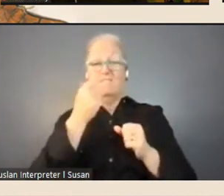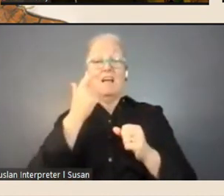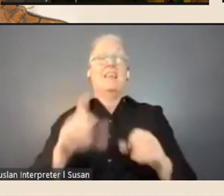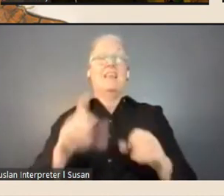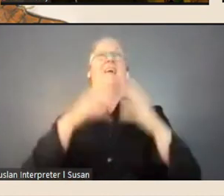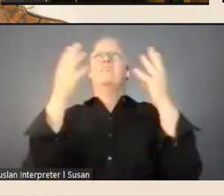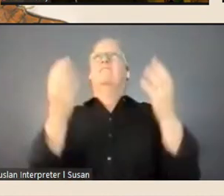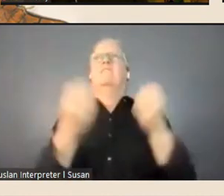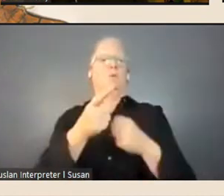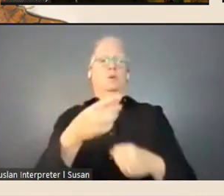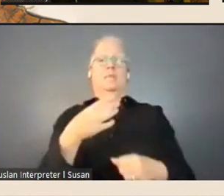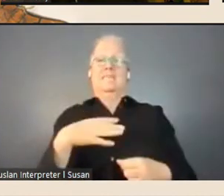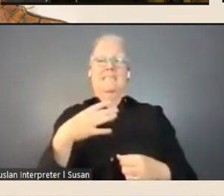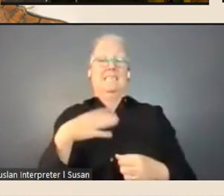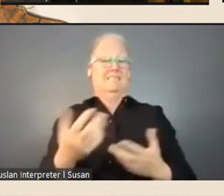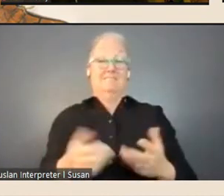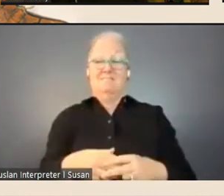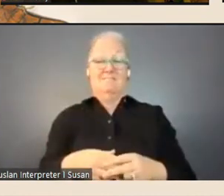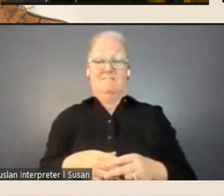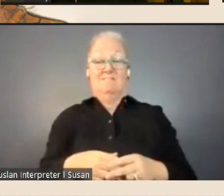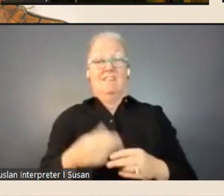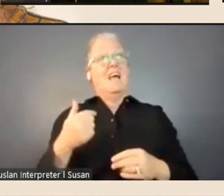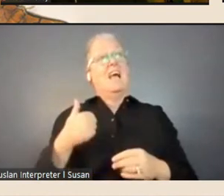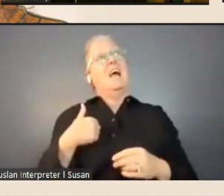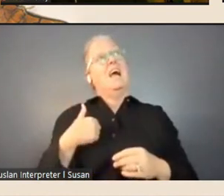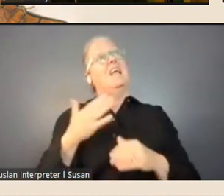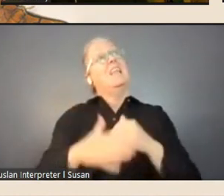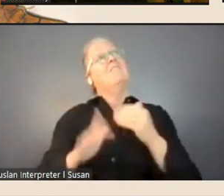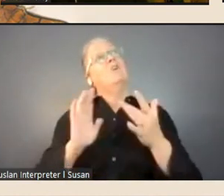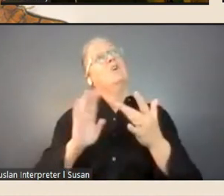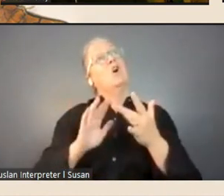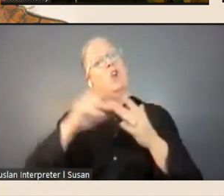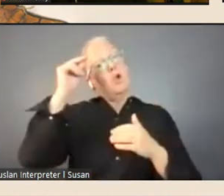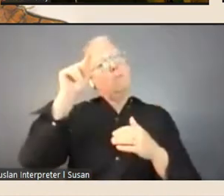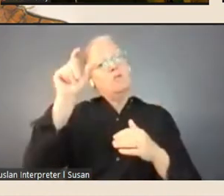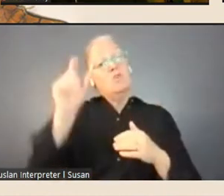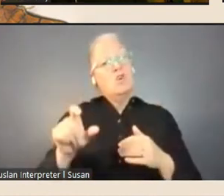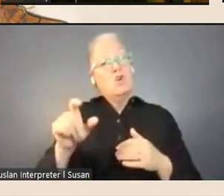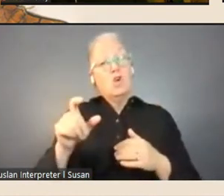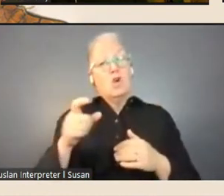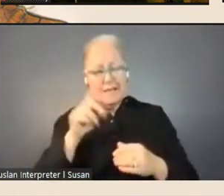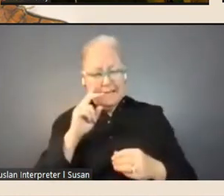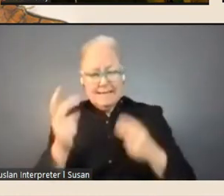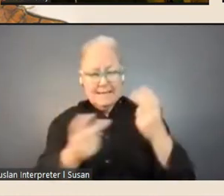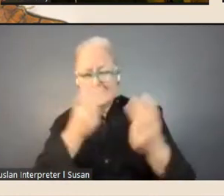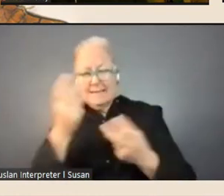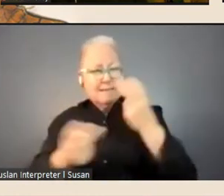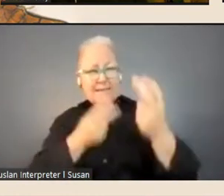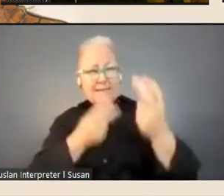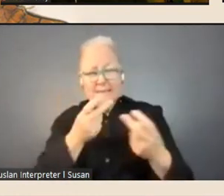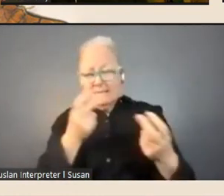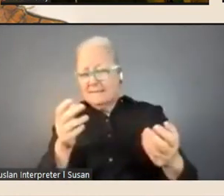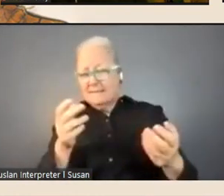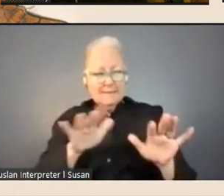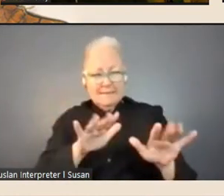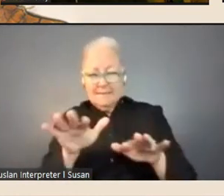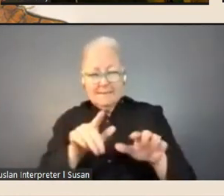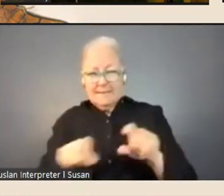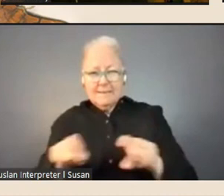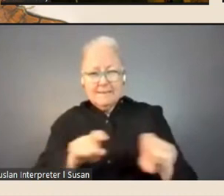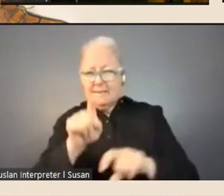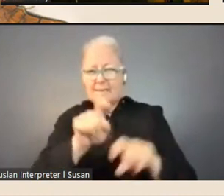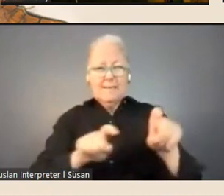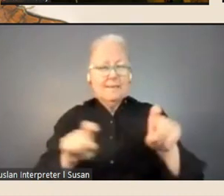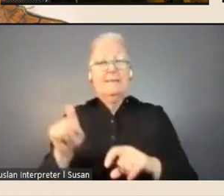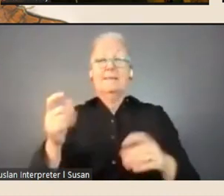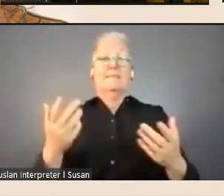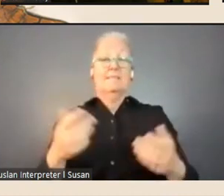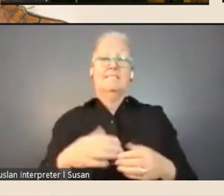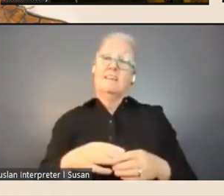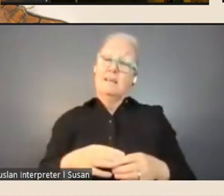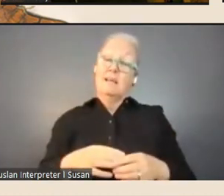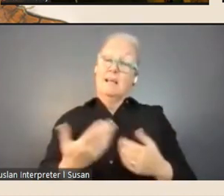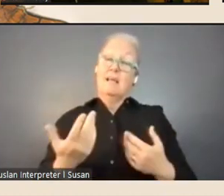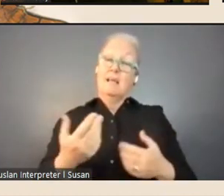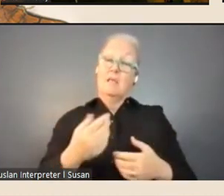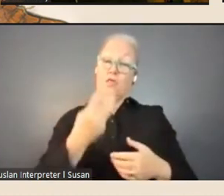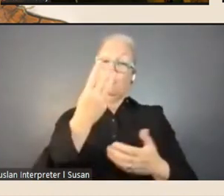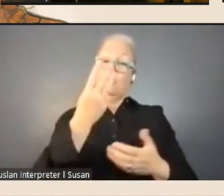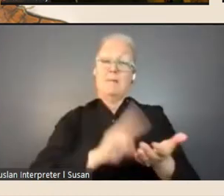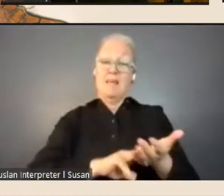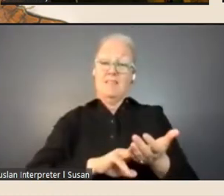I don't even think I contacted a librarian I just trolled and trolled through the website, so I spent a lot of time doing it, it took me three months to write my application